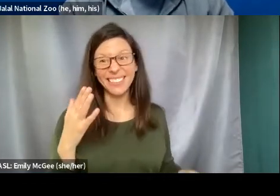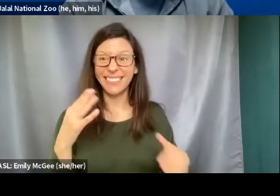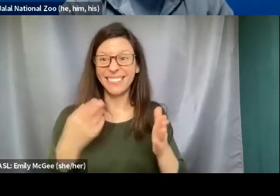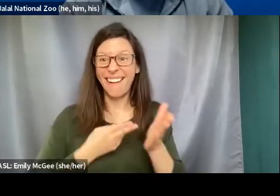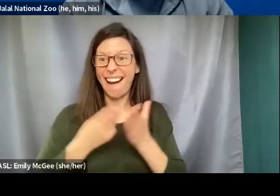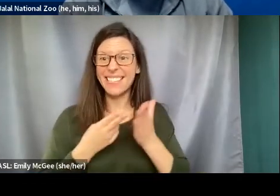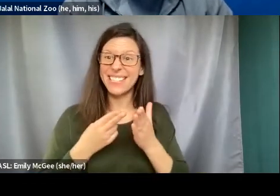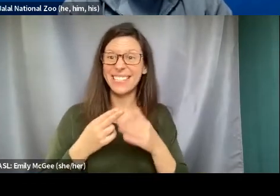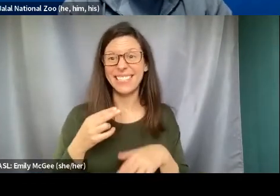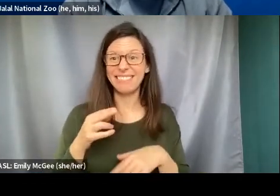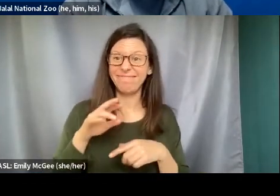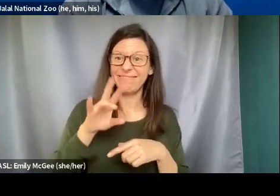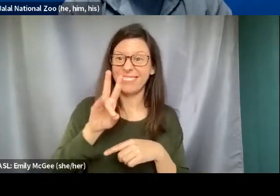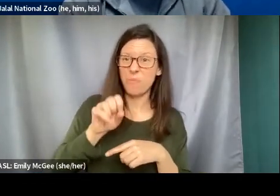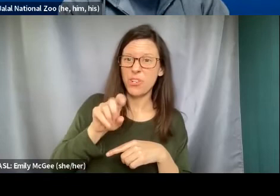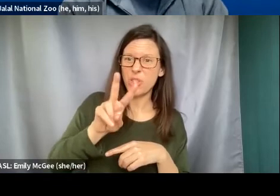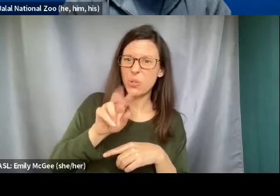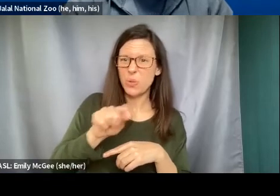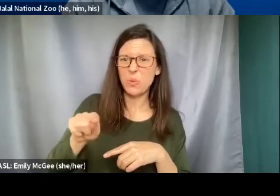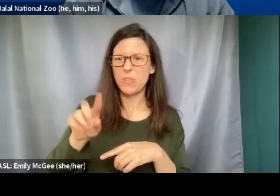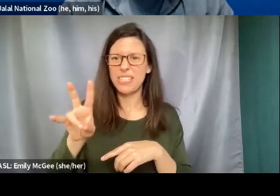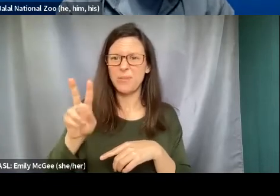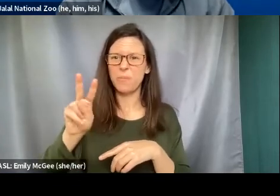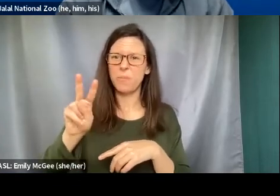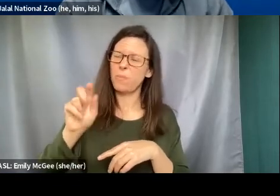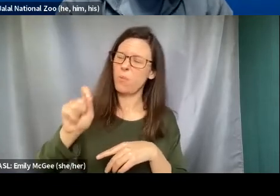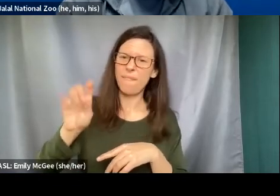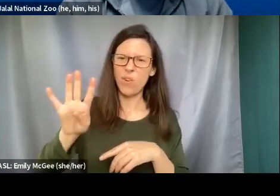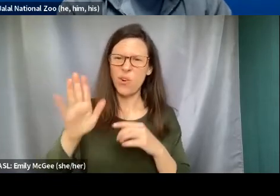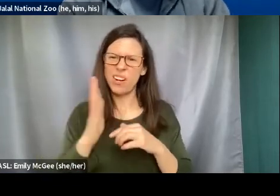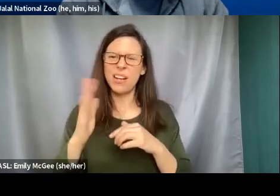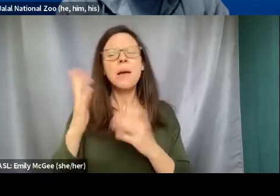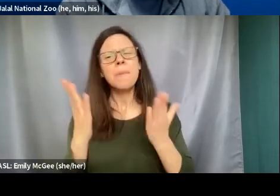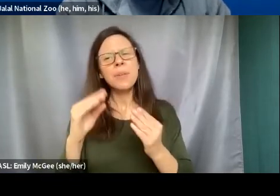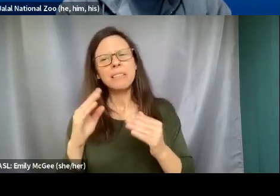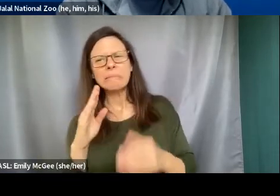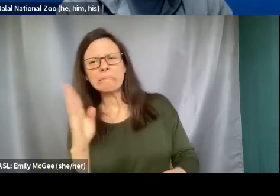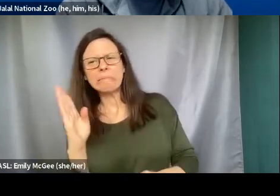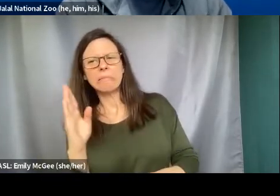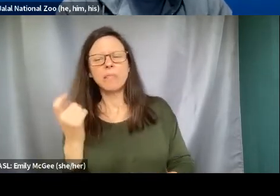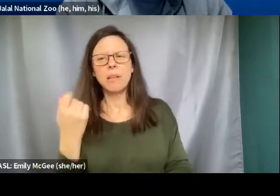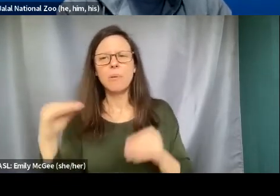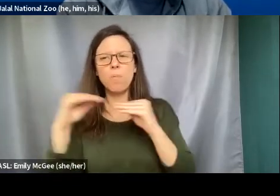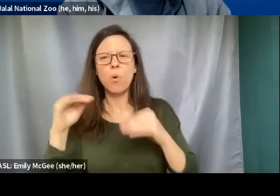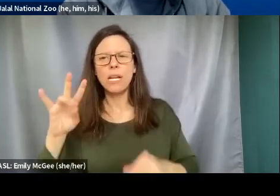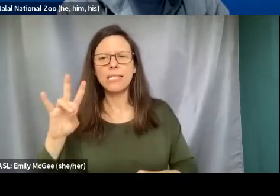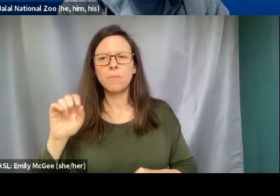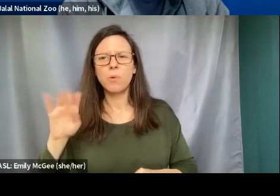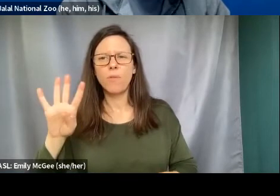to 7.2. I would probably say closer to 7.4, but not everybody sees color differently, the uh, yeah